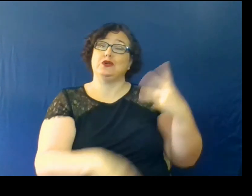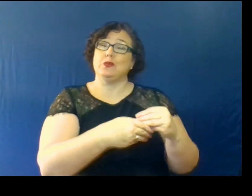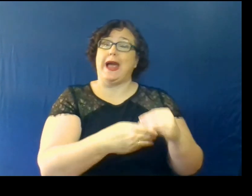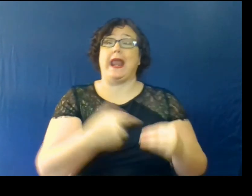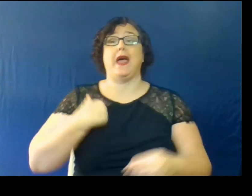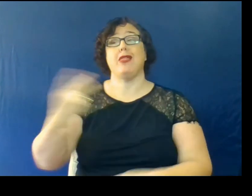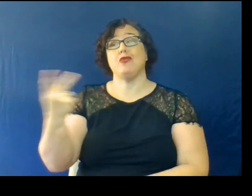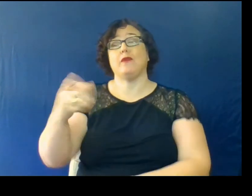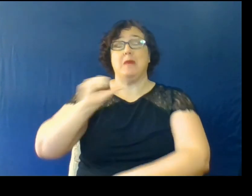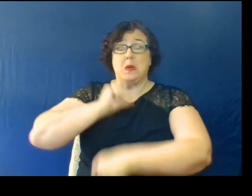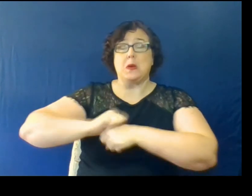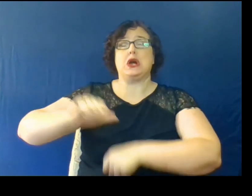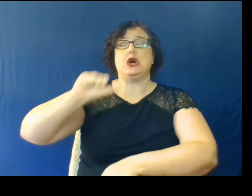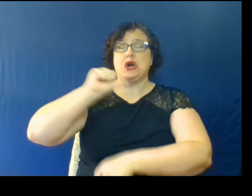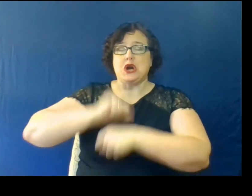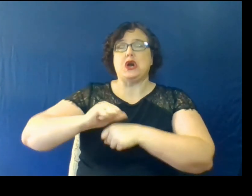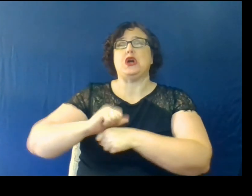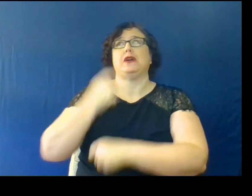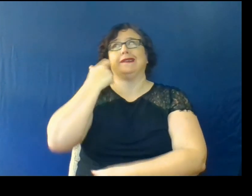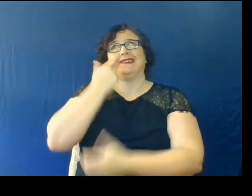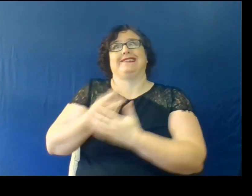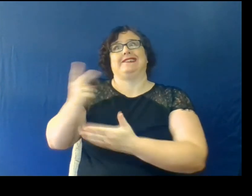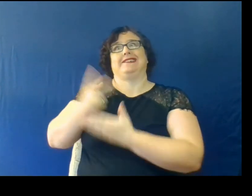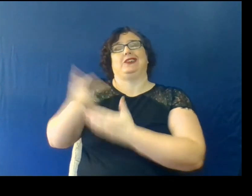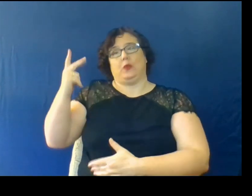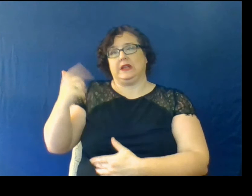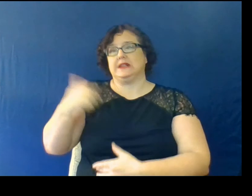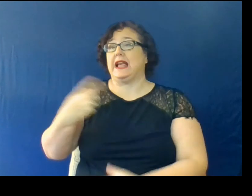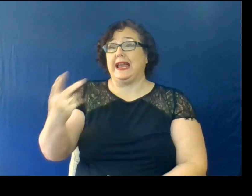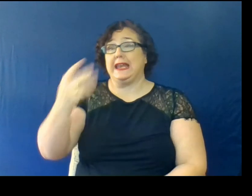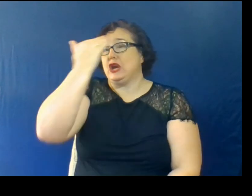the last couple of weeks on this issue and he knows I've been a real